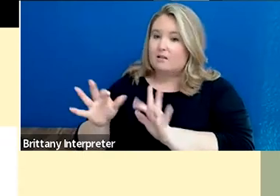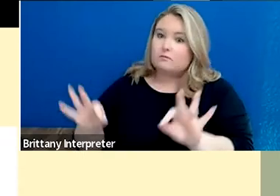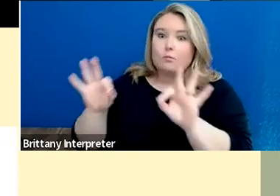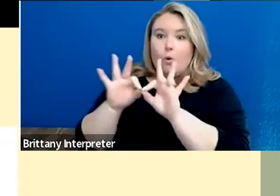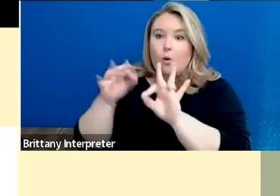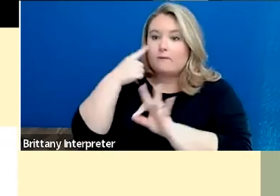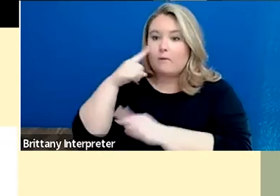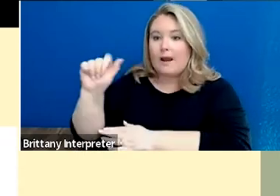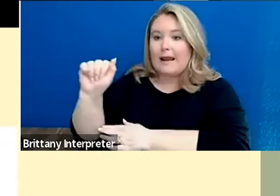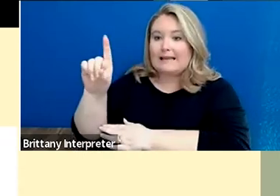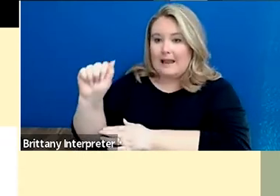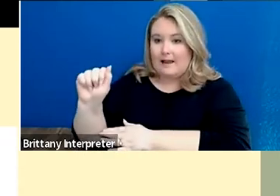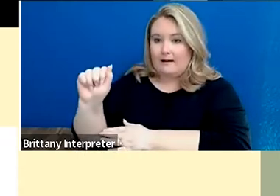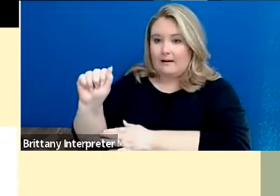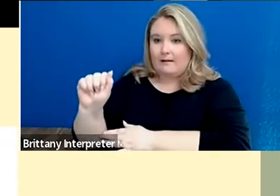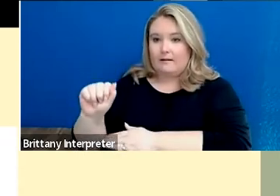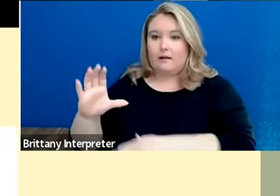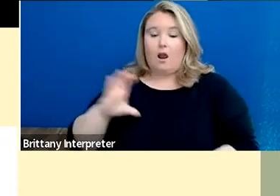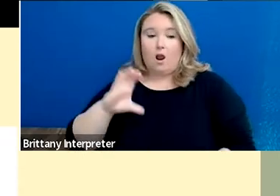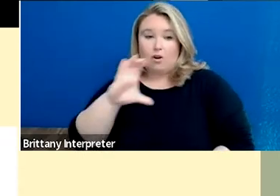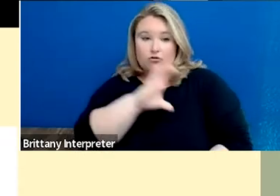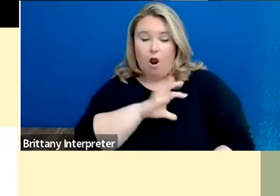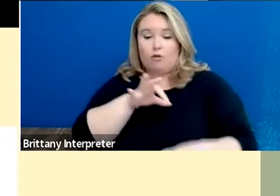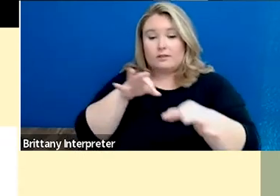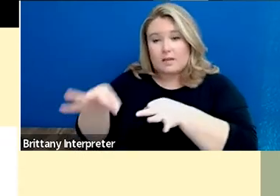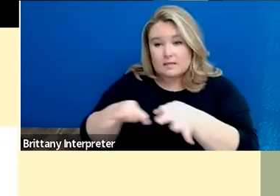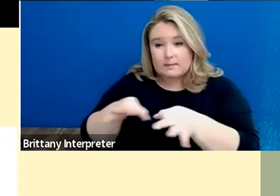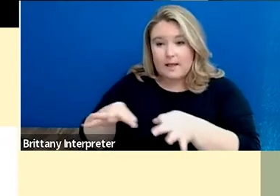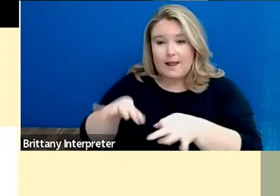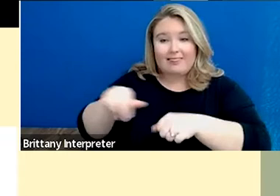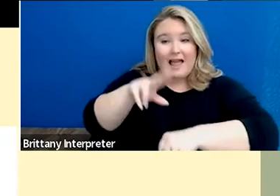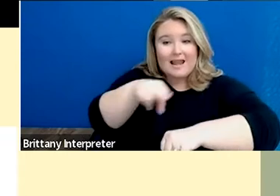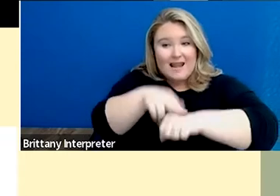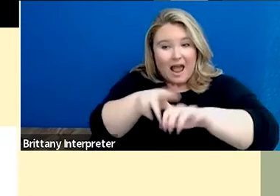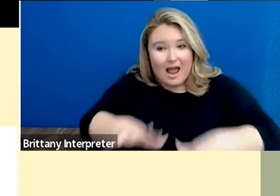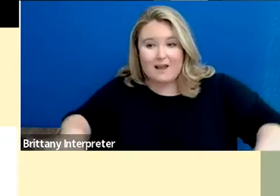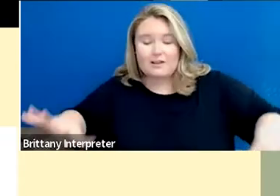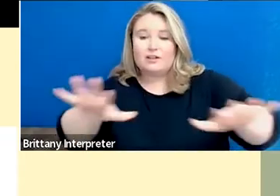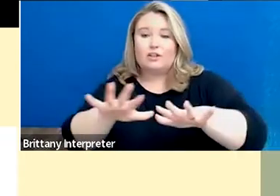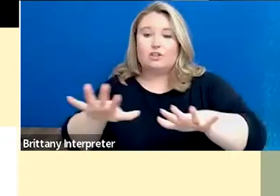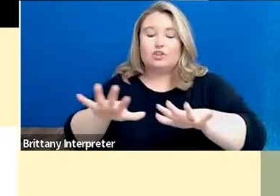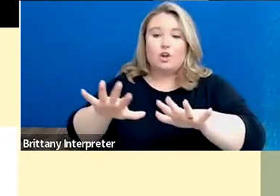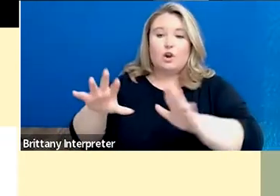Congress made it clear that a national mandate, which they called the Integration Mandate